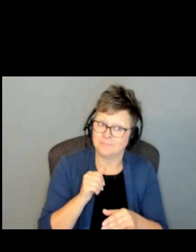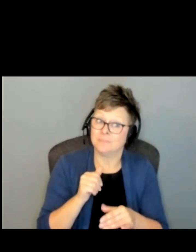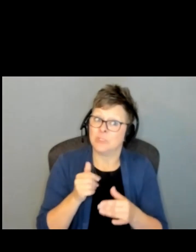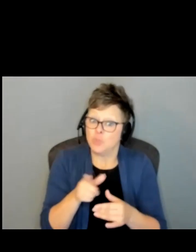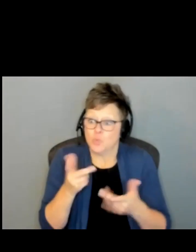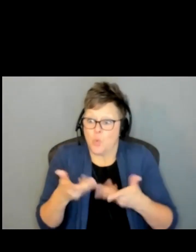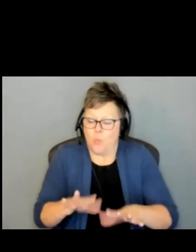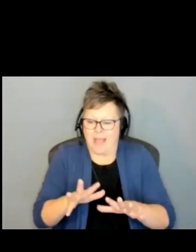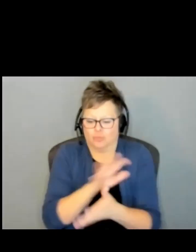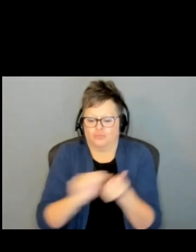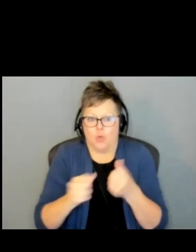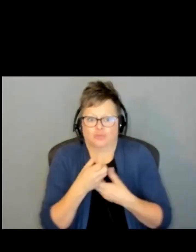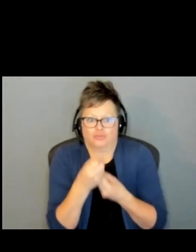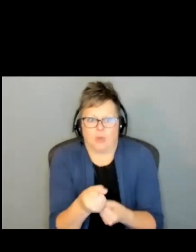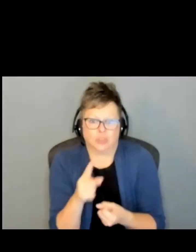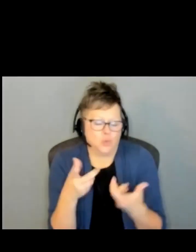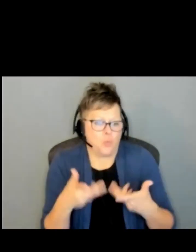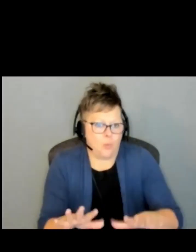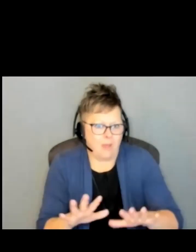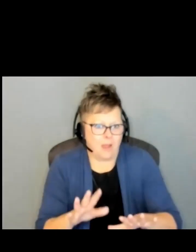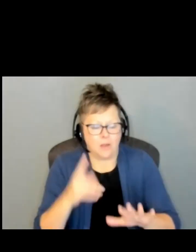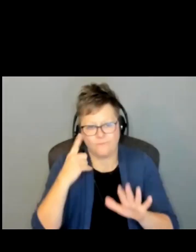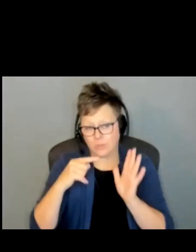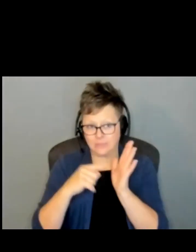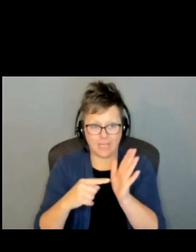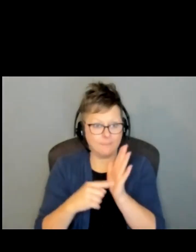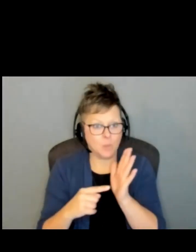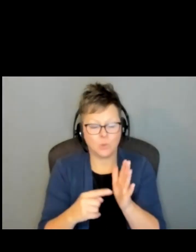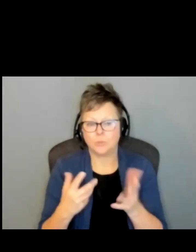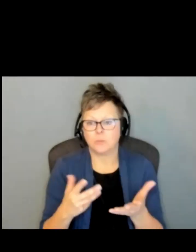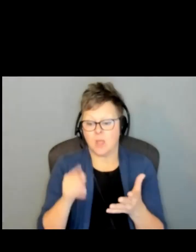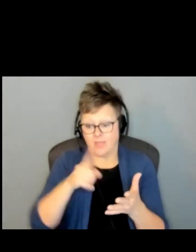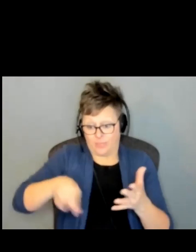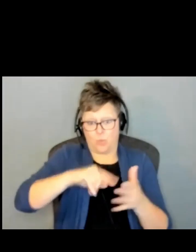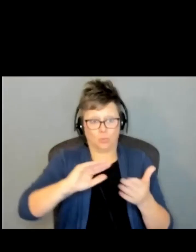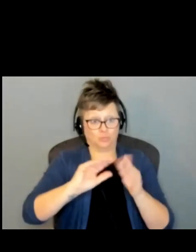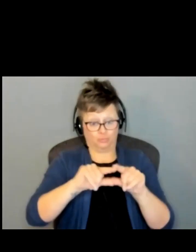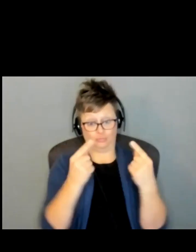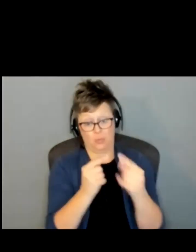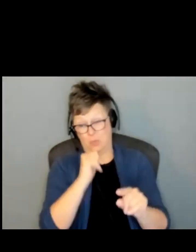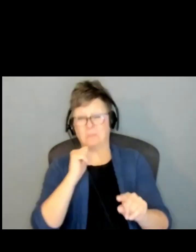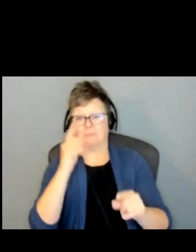So, at least tomorrow when further communications, those groups must be able to find a place